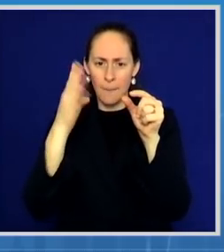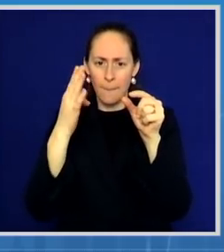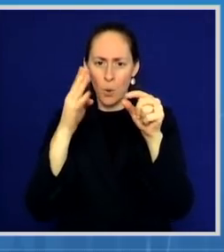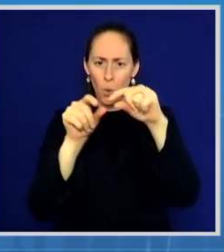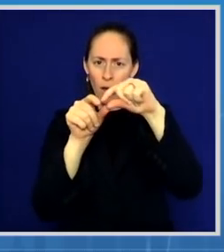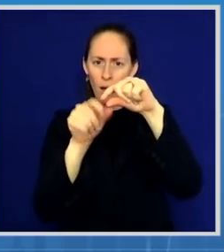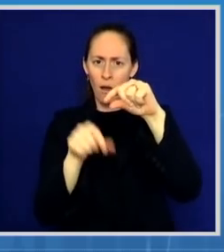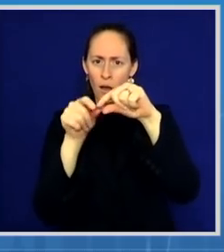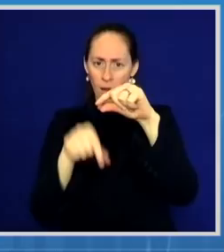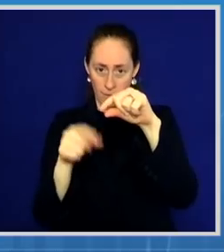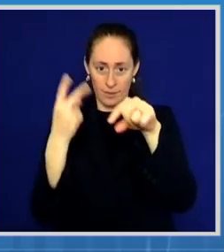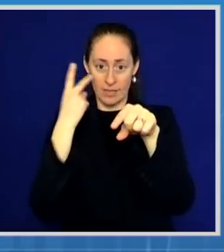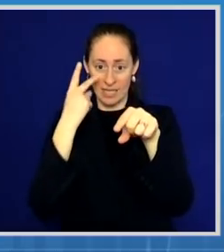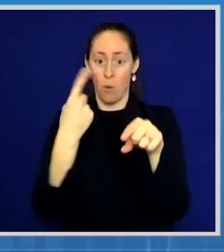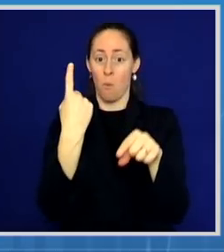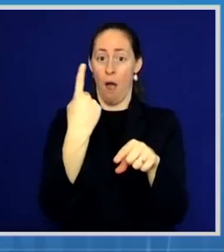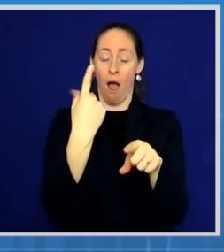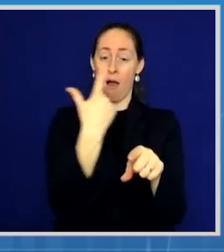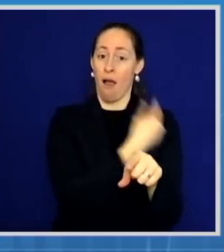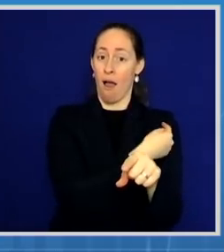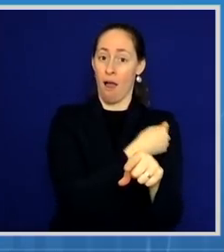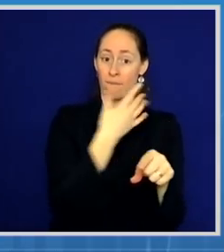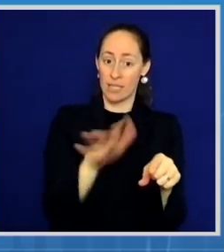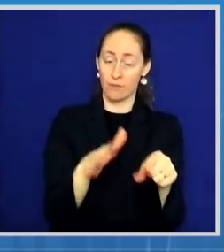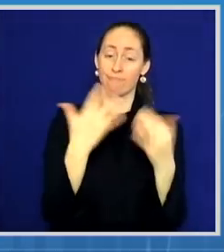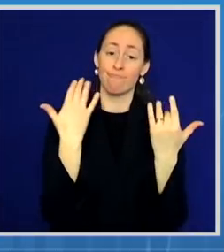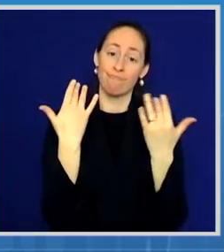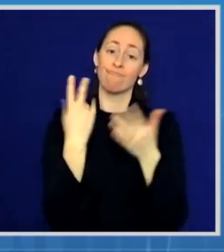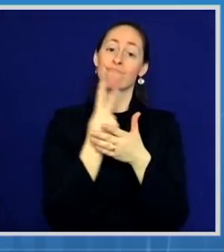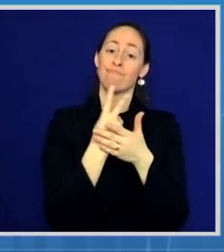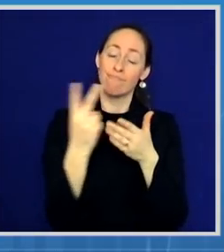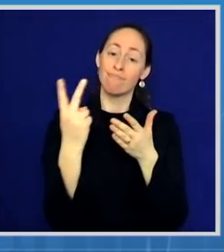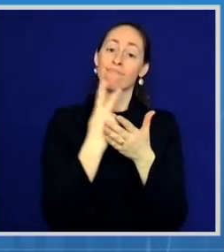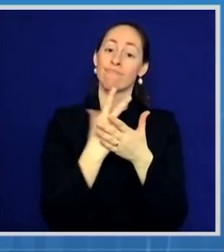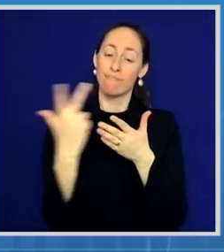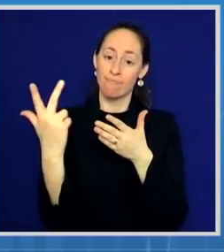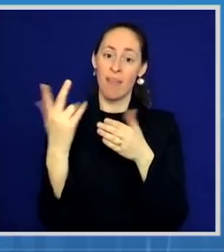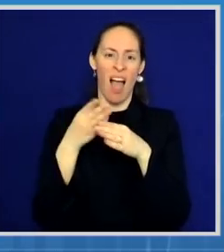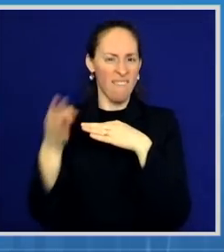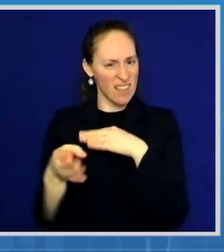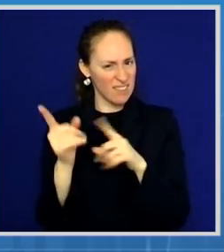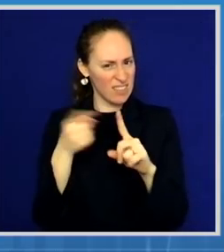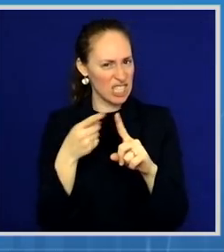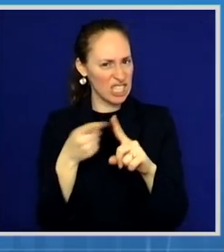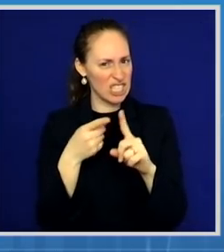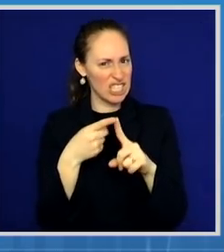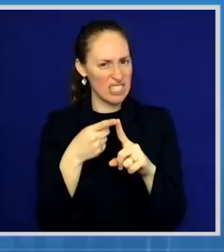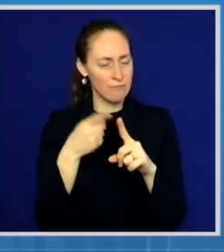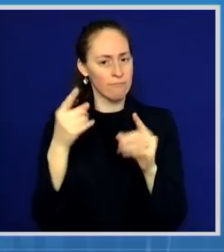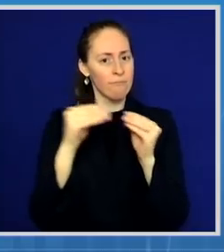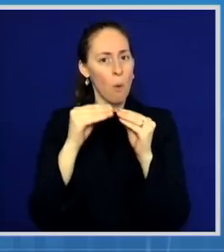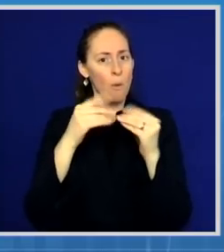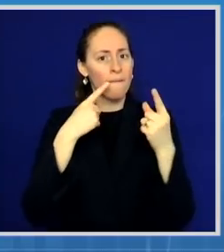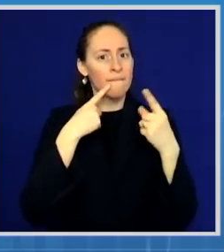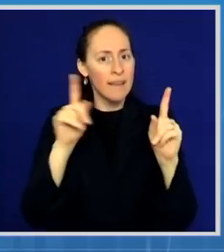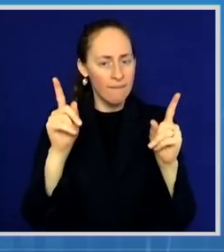and then three weeks after the one dose, and look at the effect. So if there are 15 vaccinees on the left,